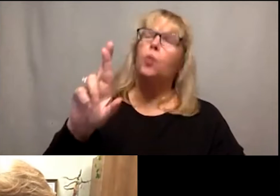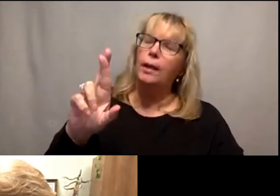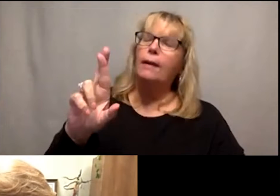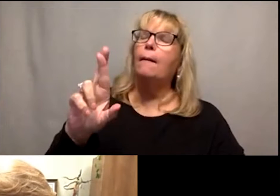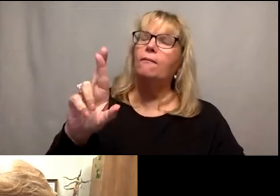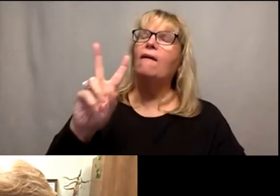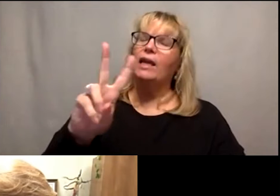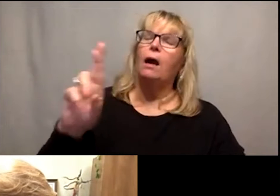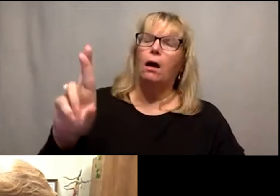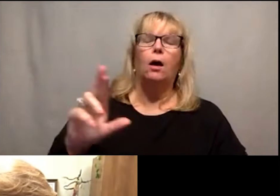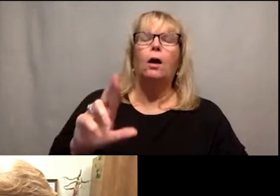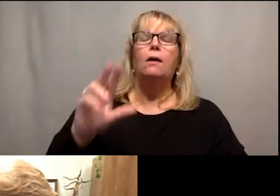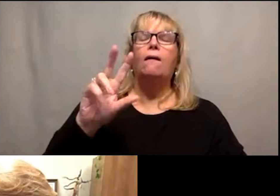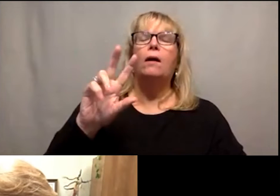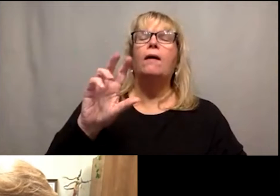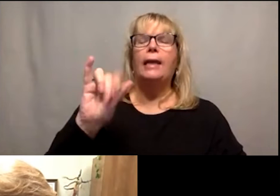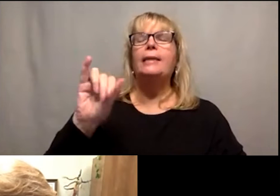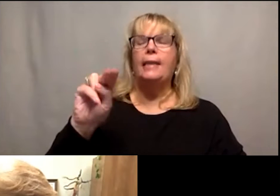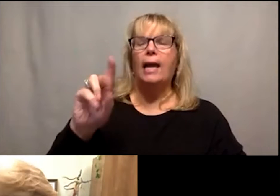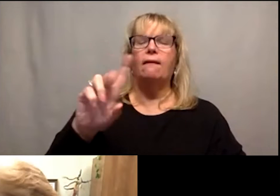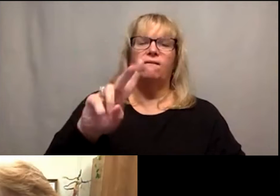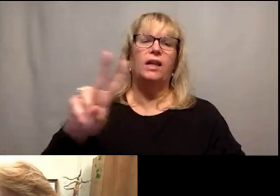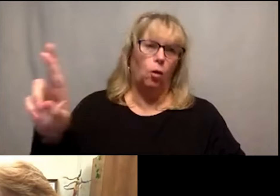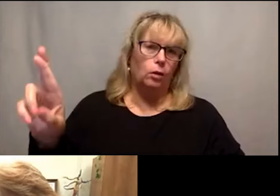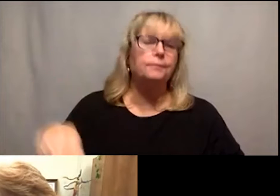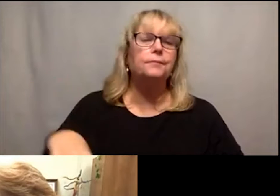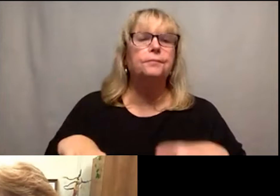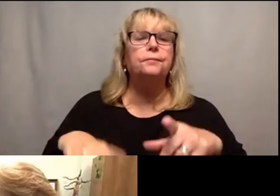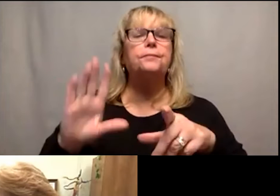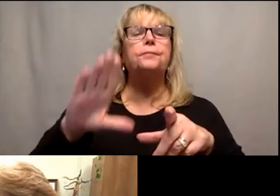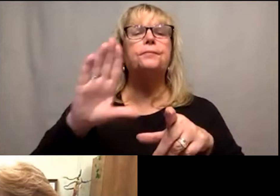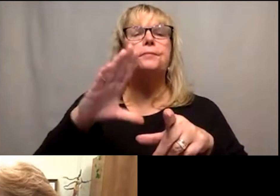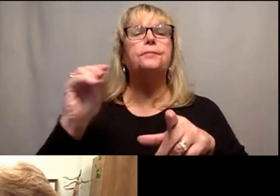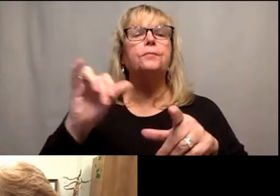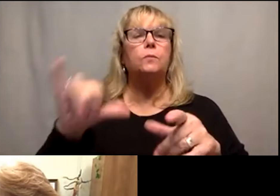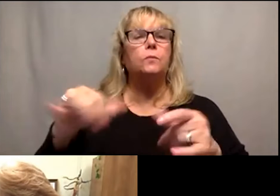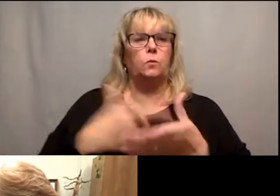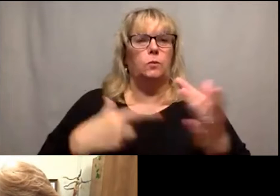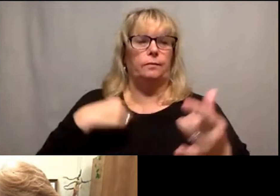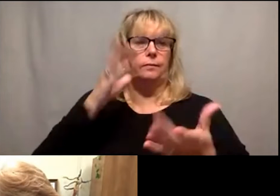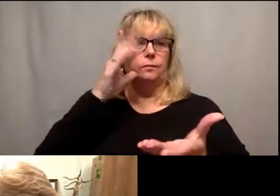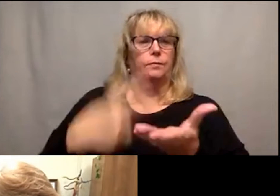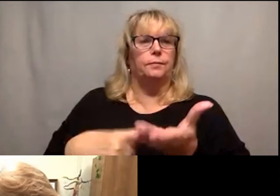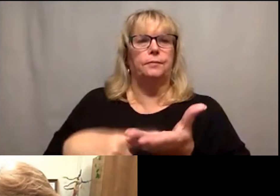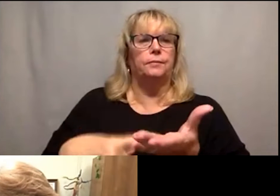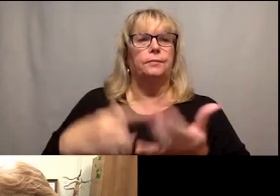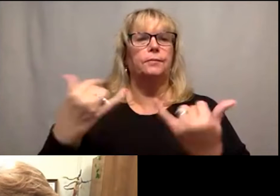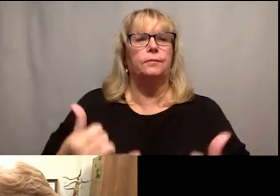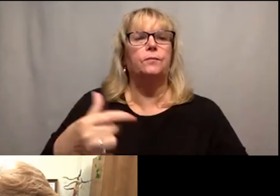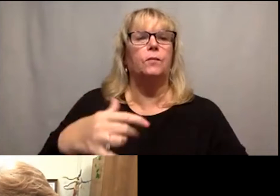The topic I'm going to cover today is pre- ETS which pre-ETS is an acronym for pre-employment